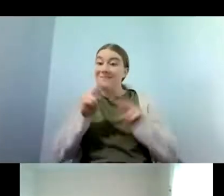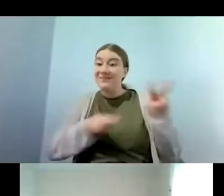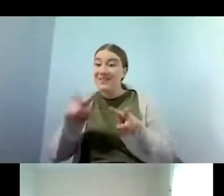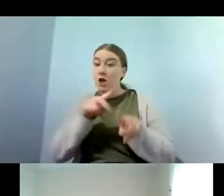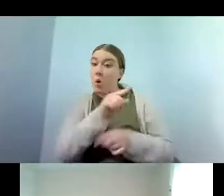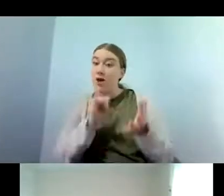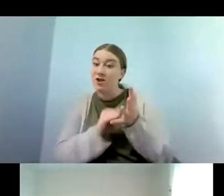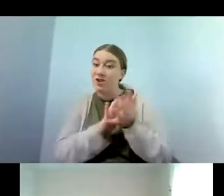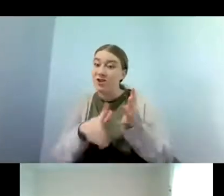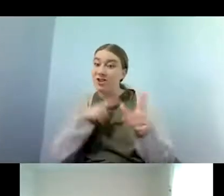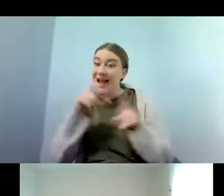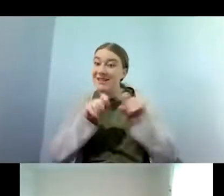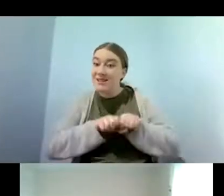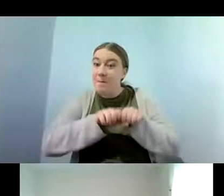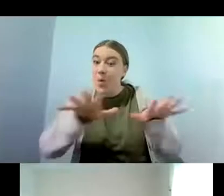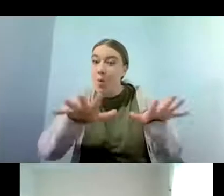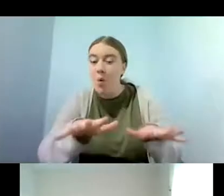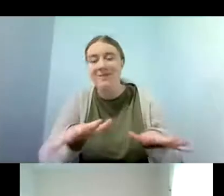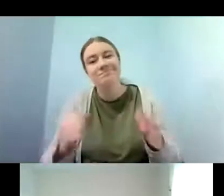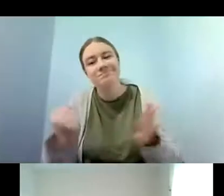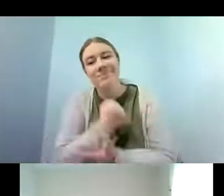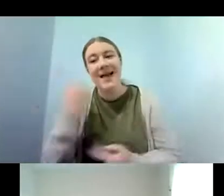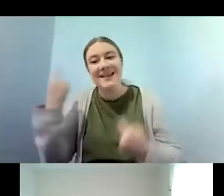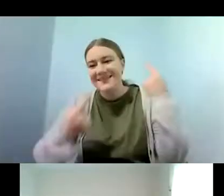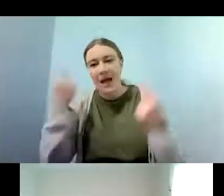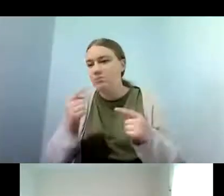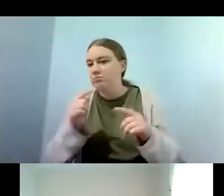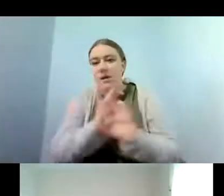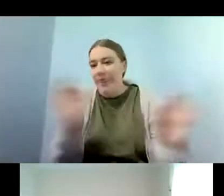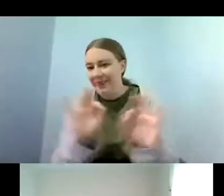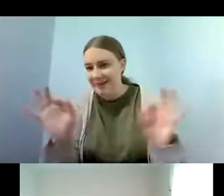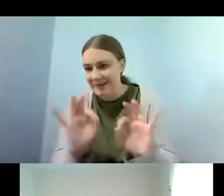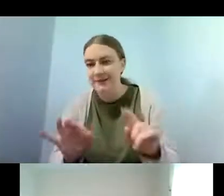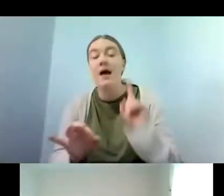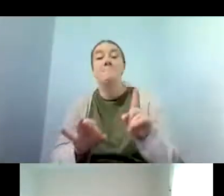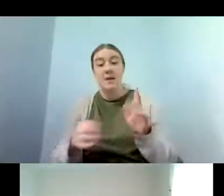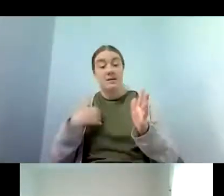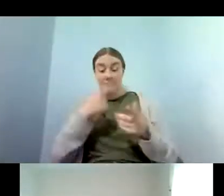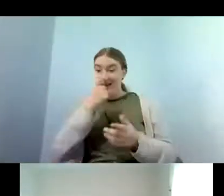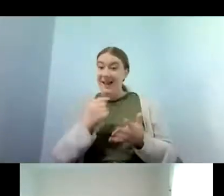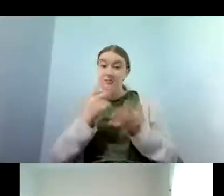unfortunately i don't have the sound to share with you but i am able to share this video